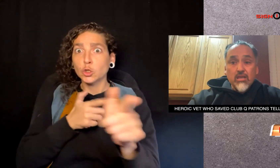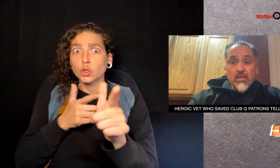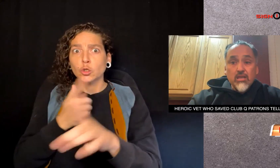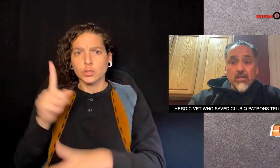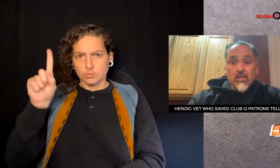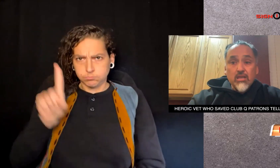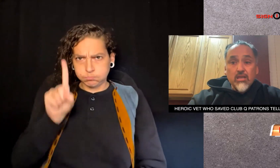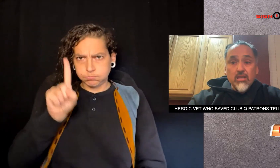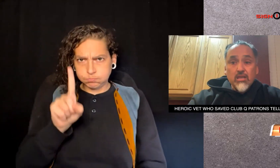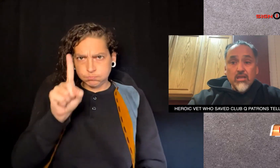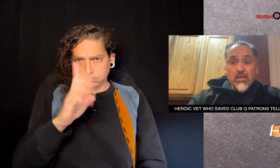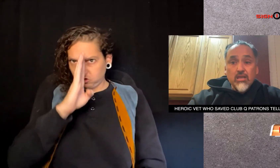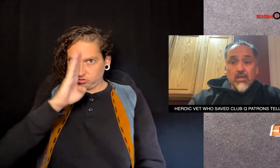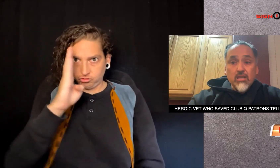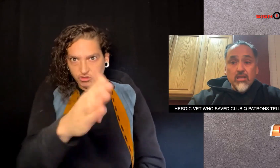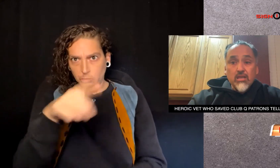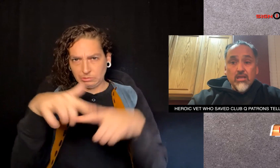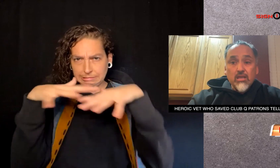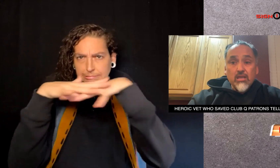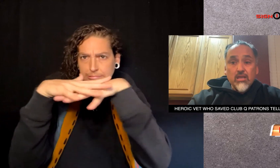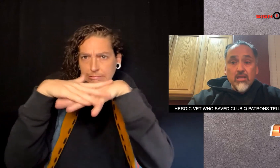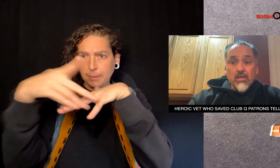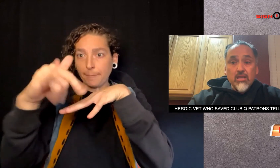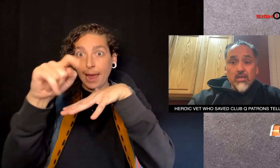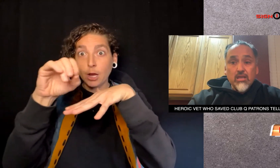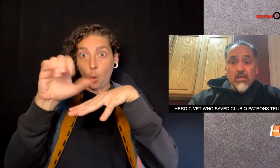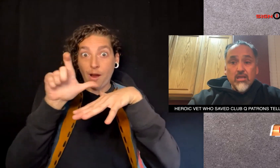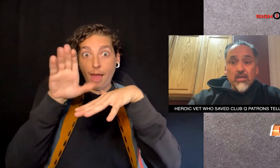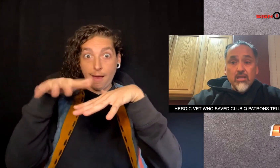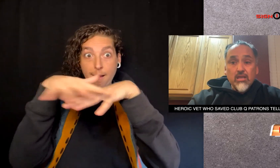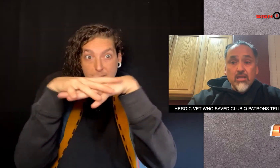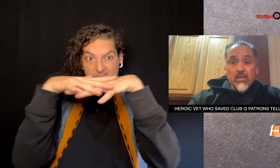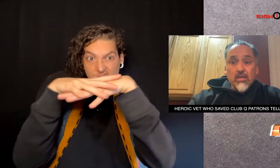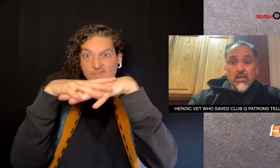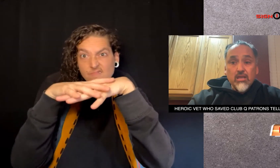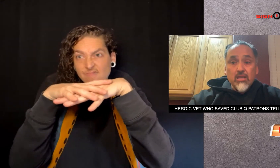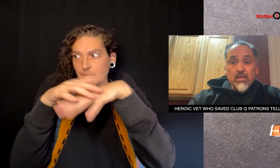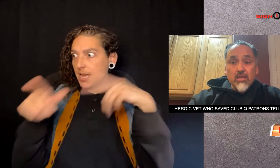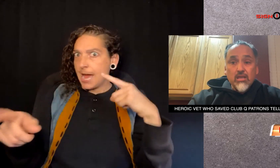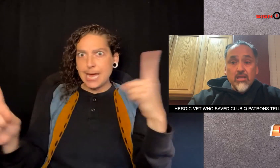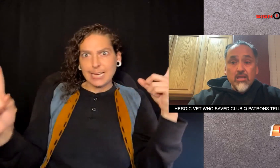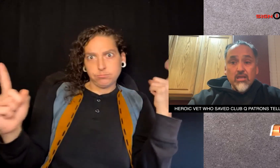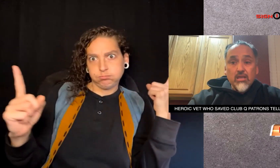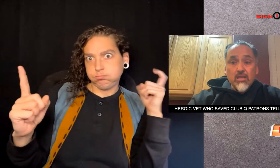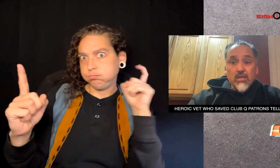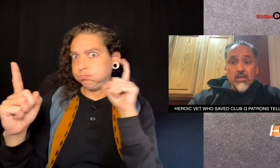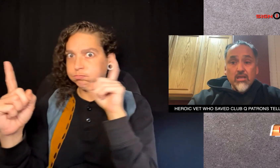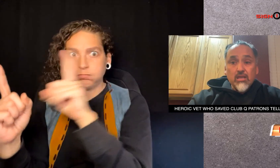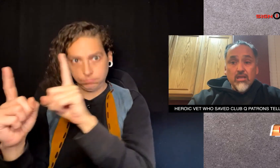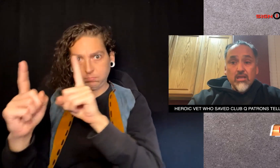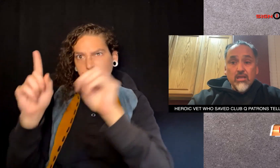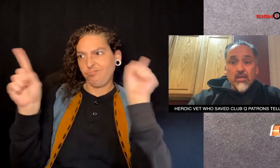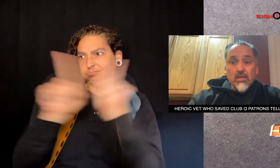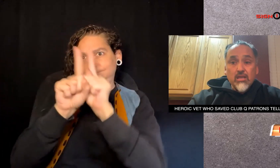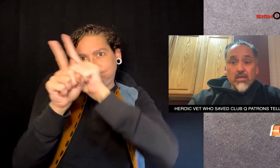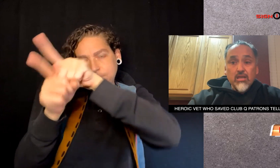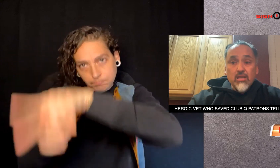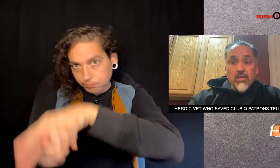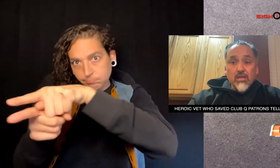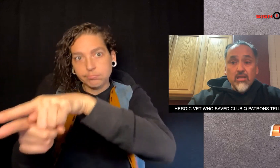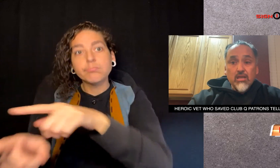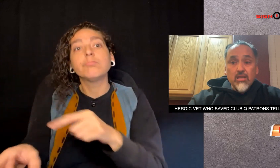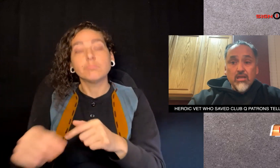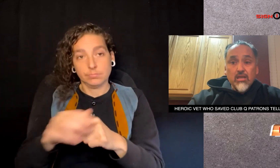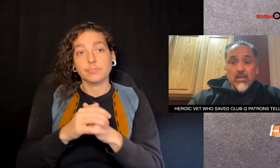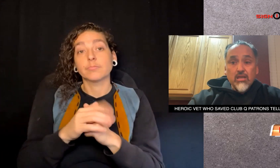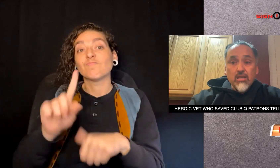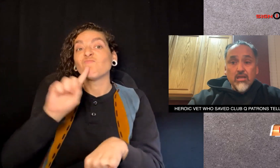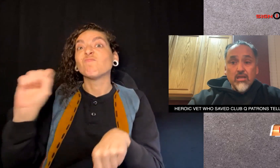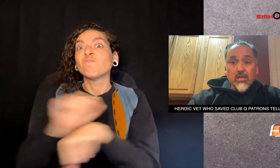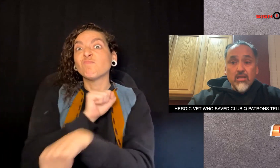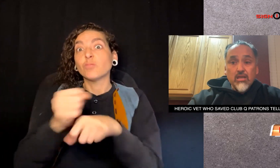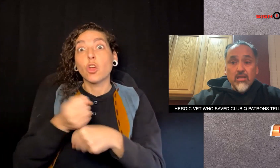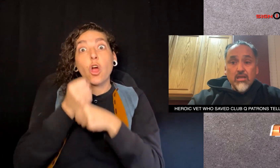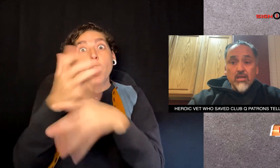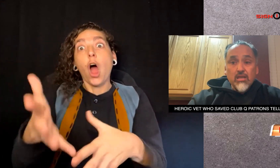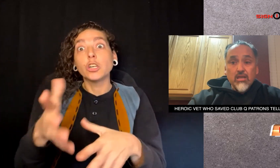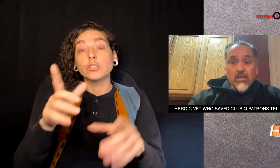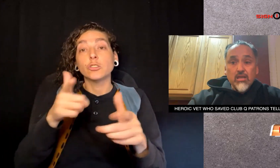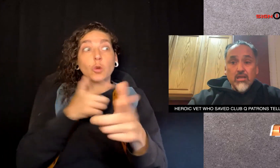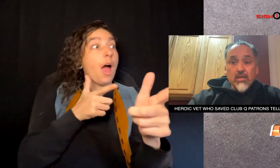heading toward the club's crowded patio and pulled him to the ground that caused the shooter